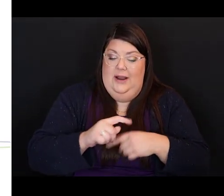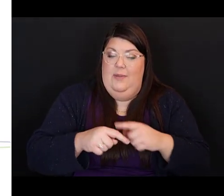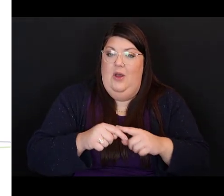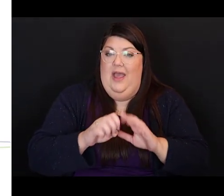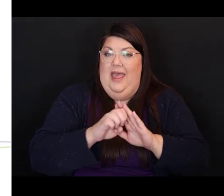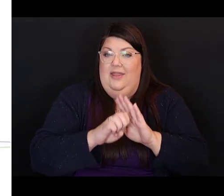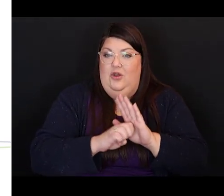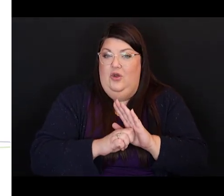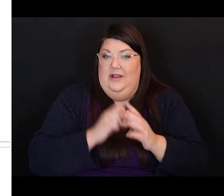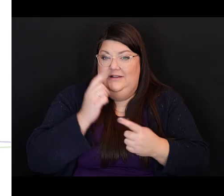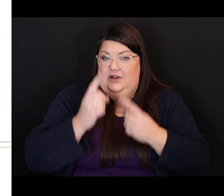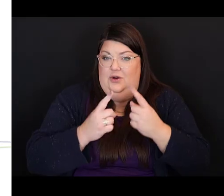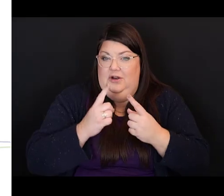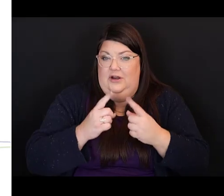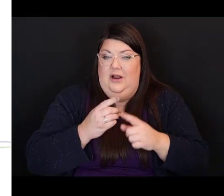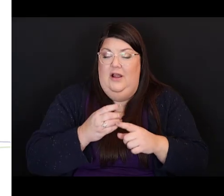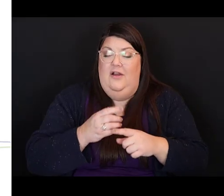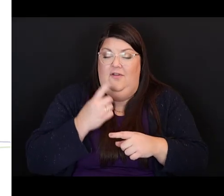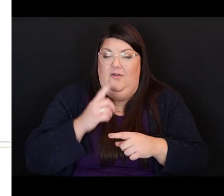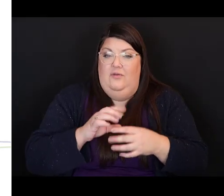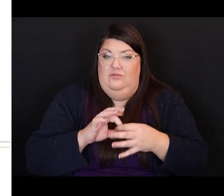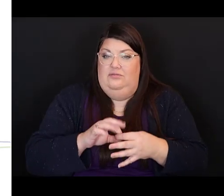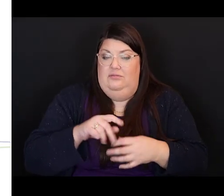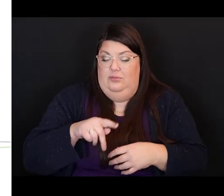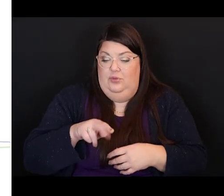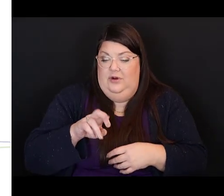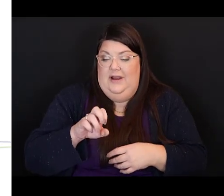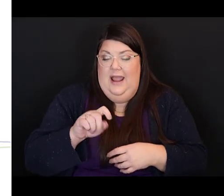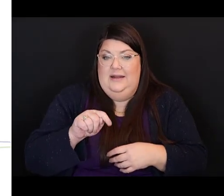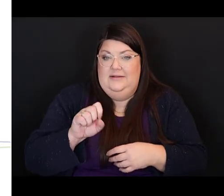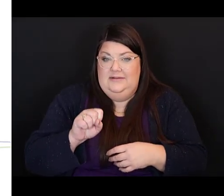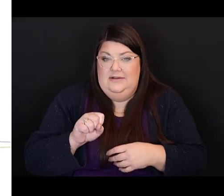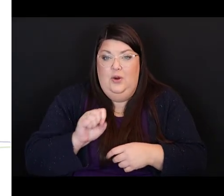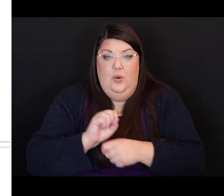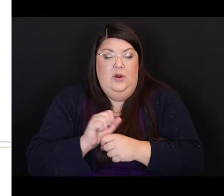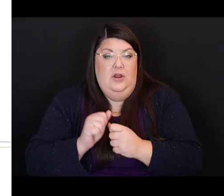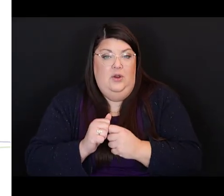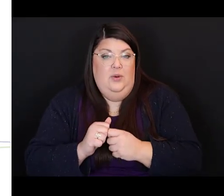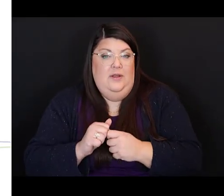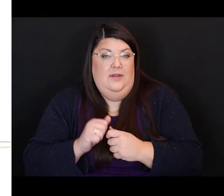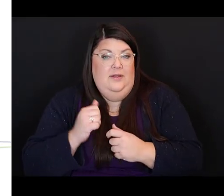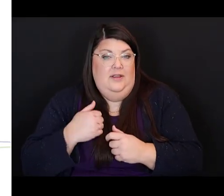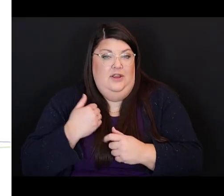consideration on the provision of pre-employment transition services and working with youth,